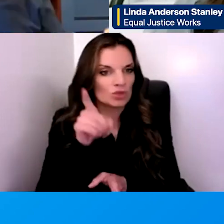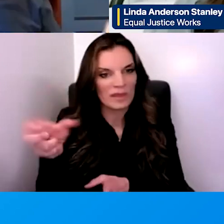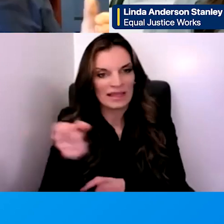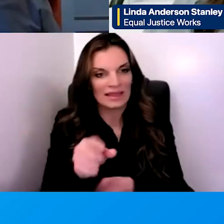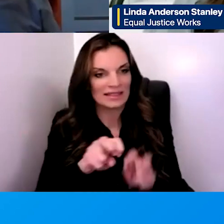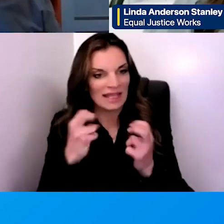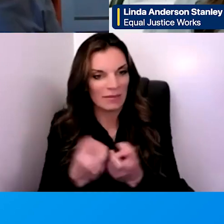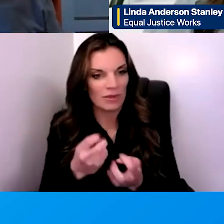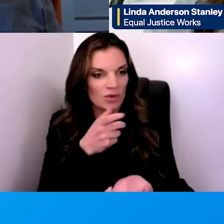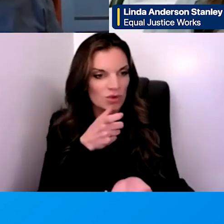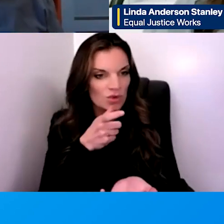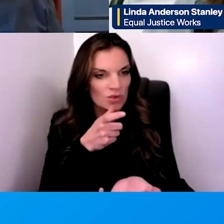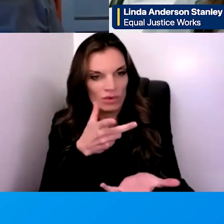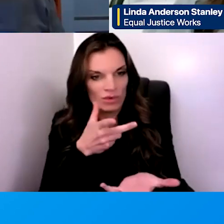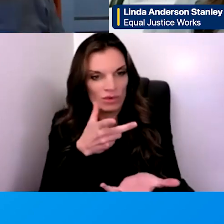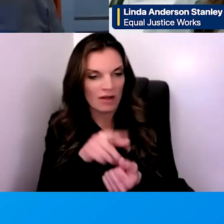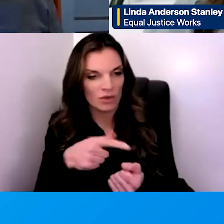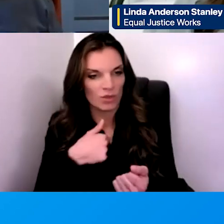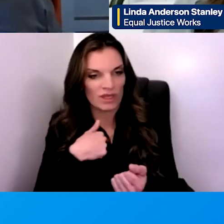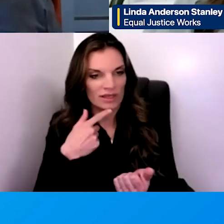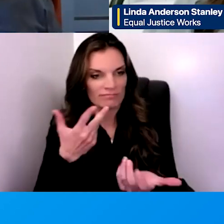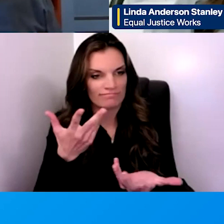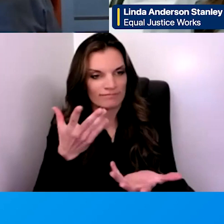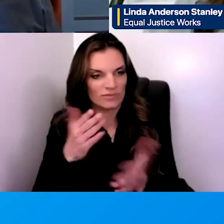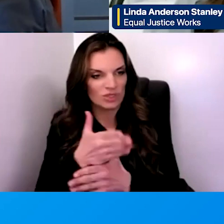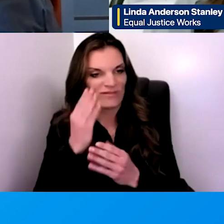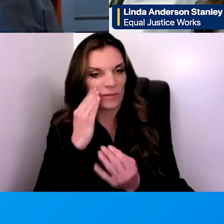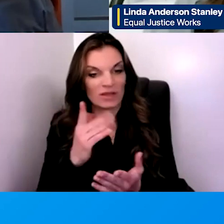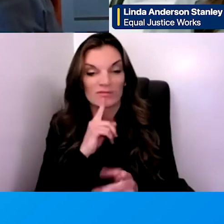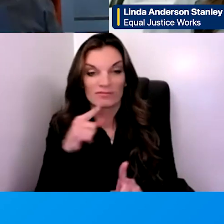How we need to inform ourselves. The reality is that litigation,